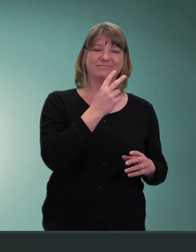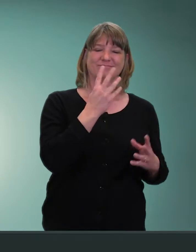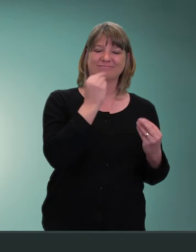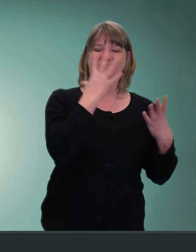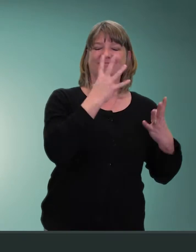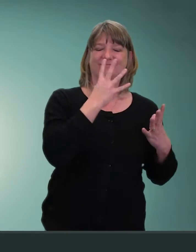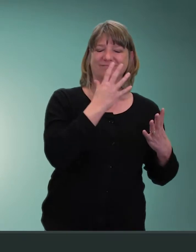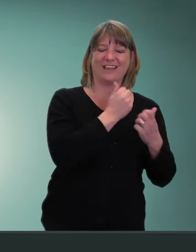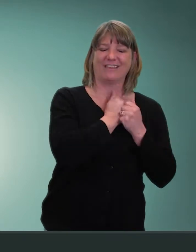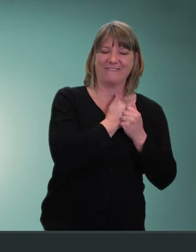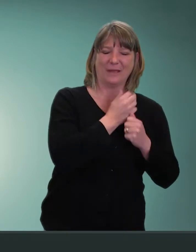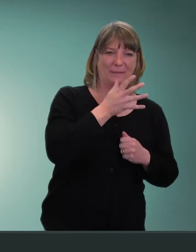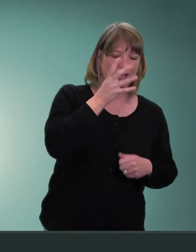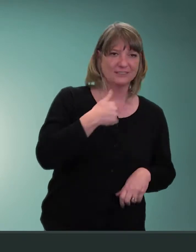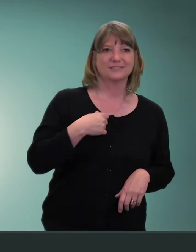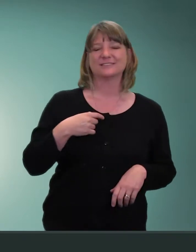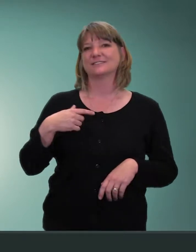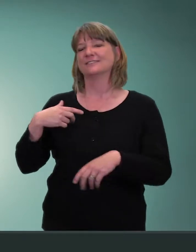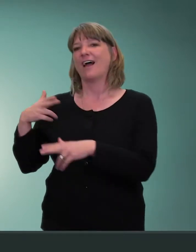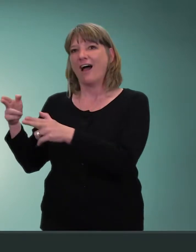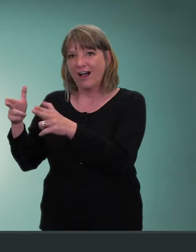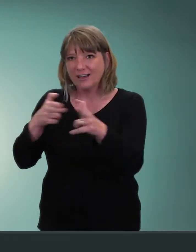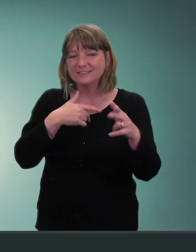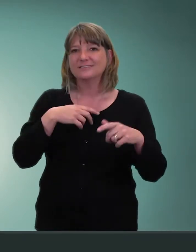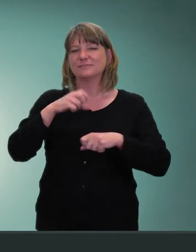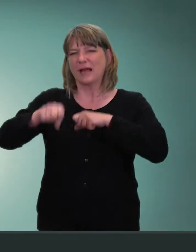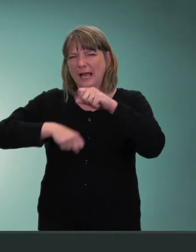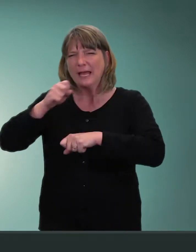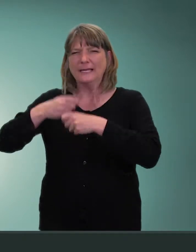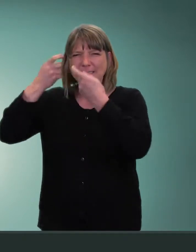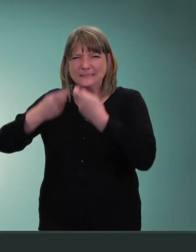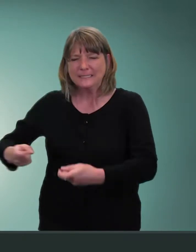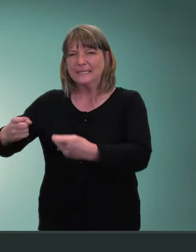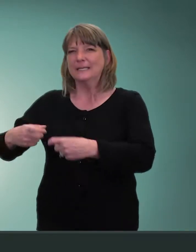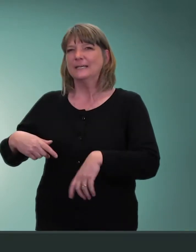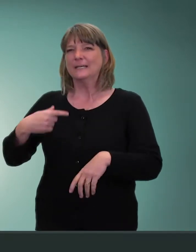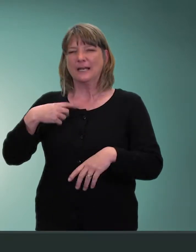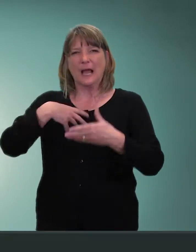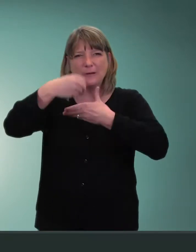I ride dirt bikes. I ski. I hunt. I love being outside.